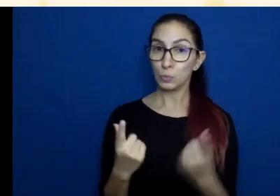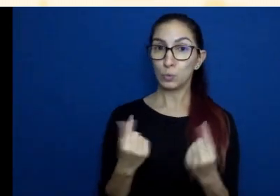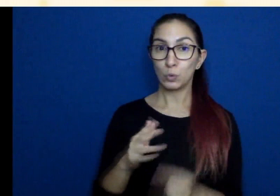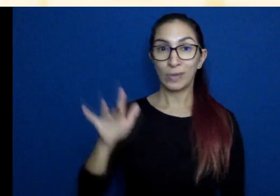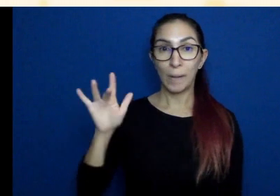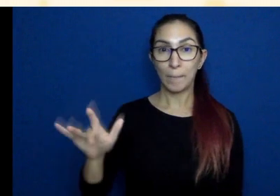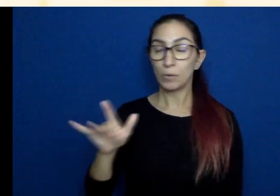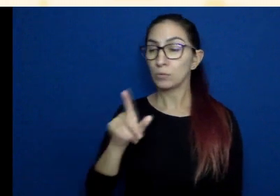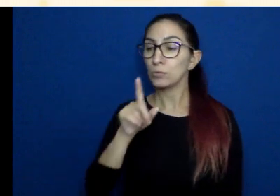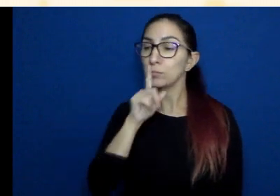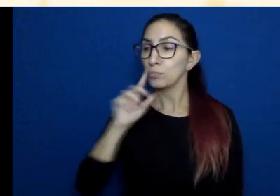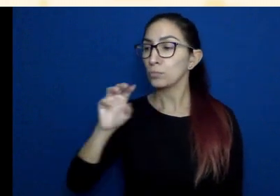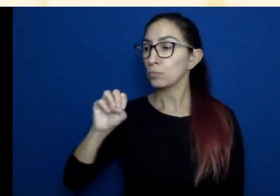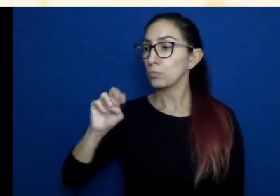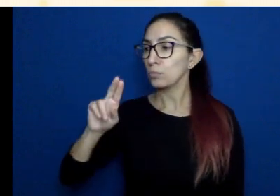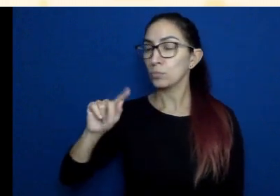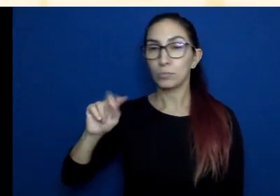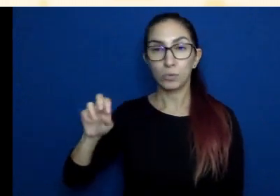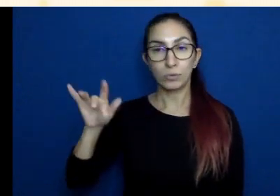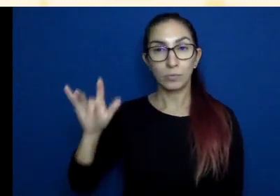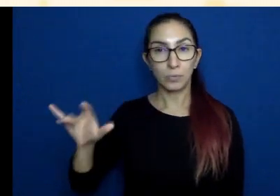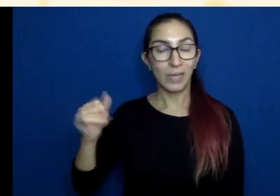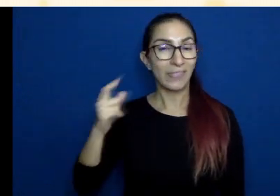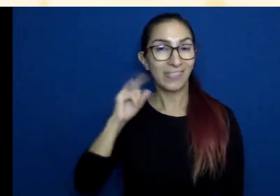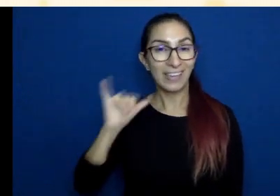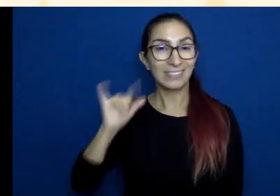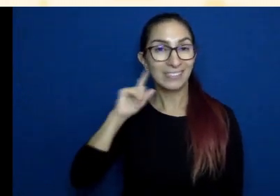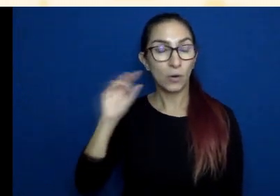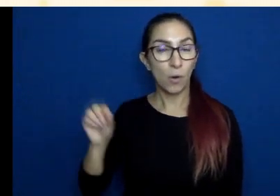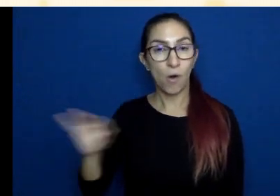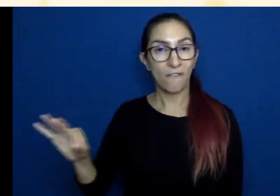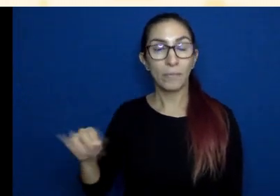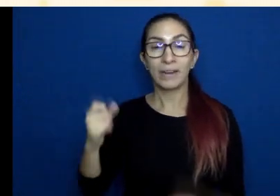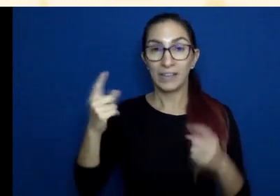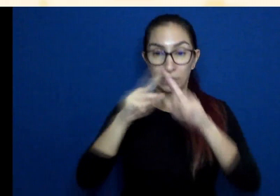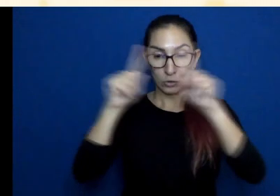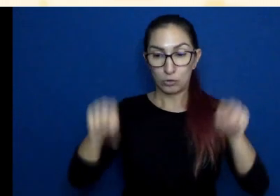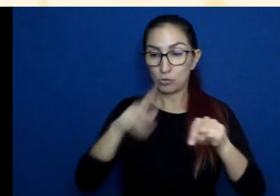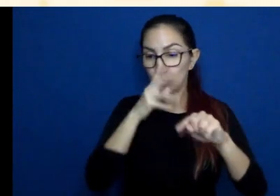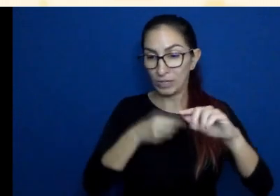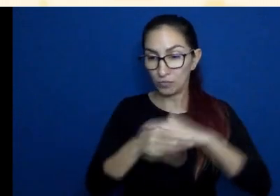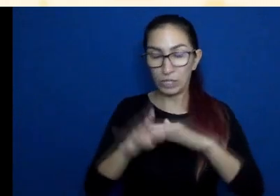If you're a visual user, you can tap on the mute button and it will mute that video.